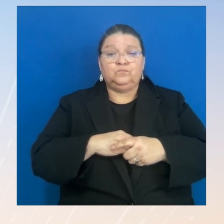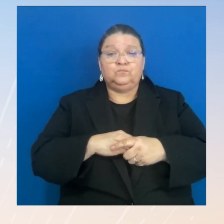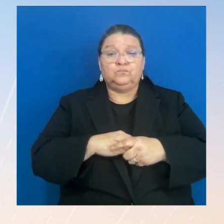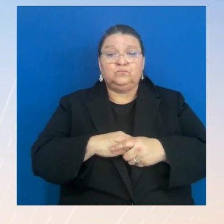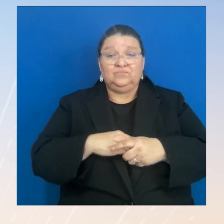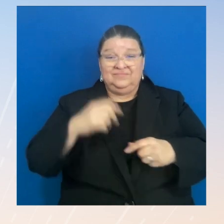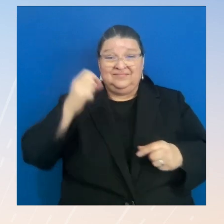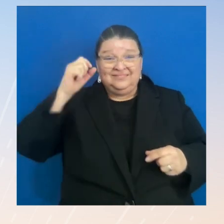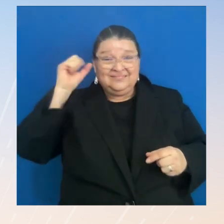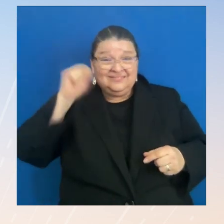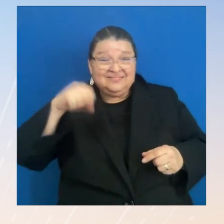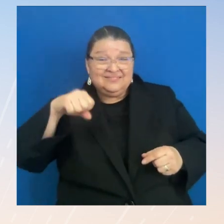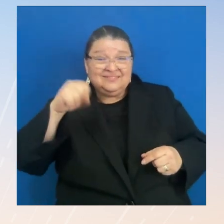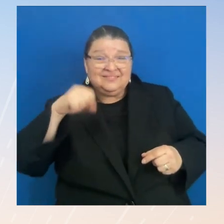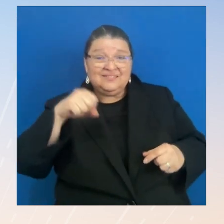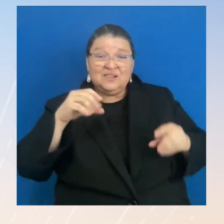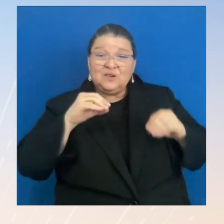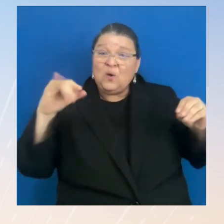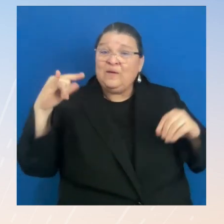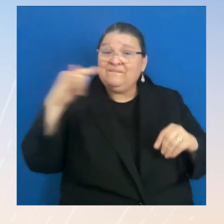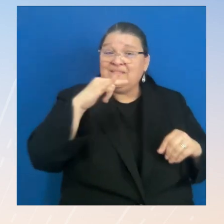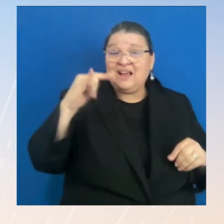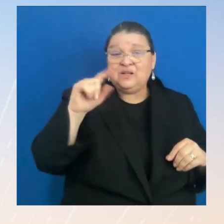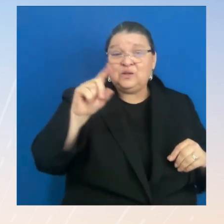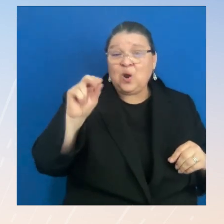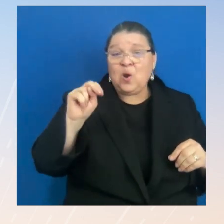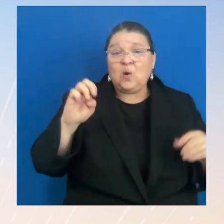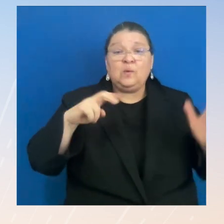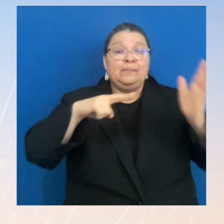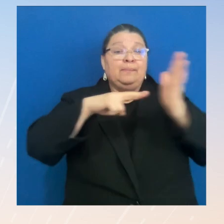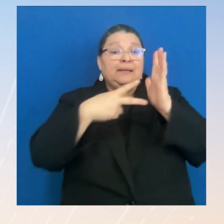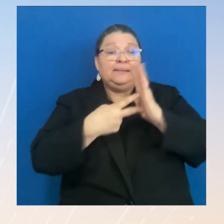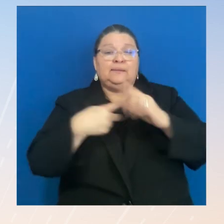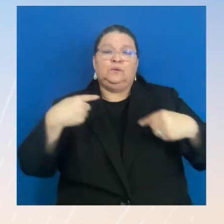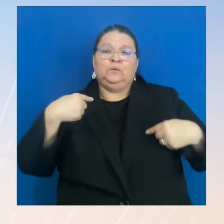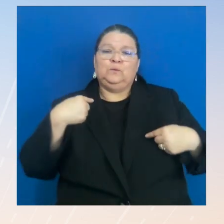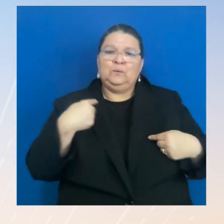and them potentially shooting back at us. And I would note that the way that the Ukrainians, again,